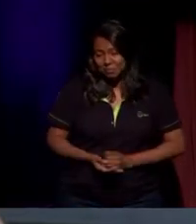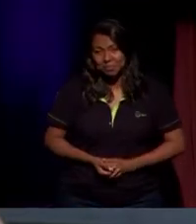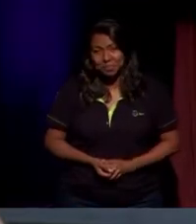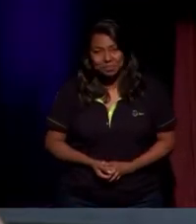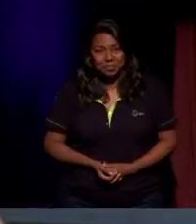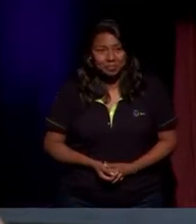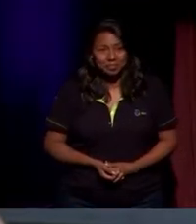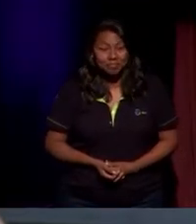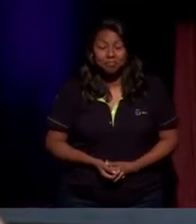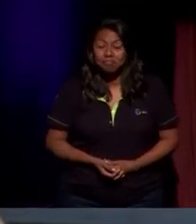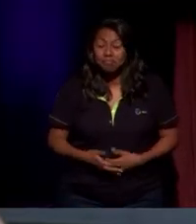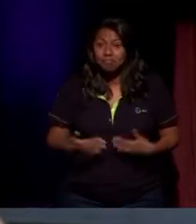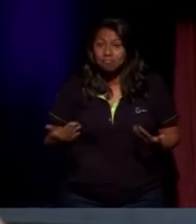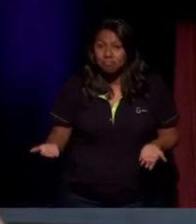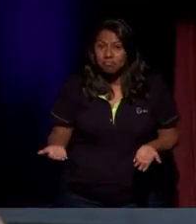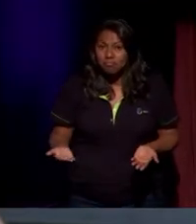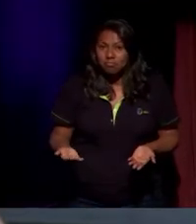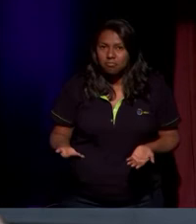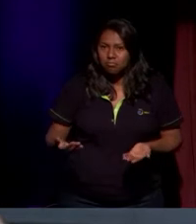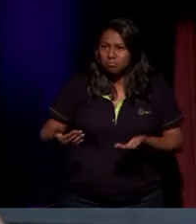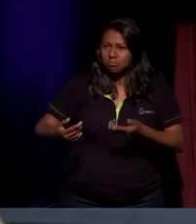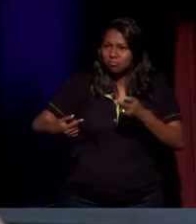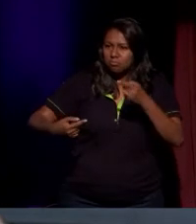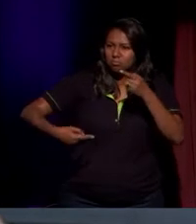So we do not discuss the issue of womanhood,